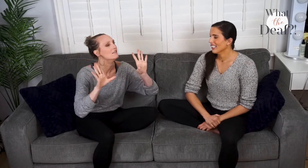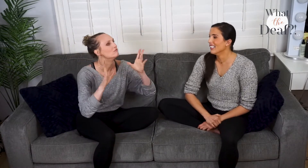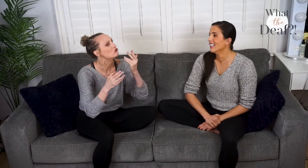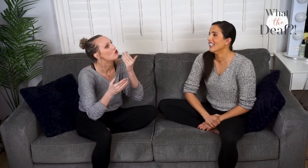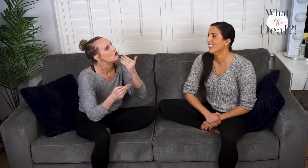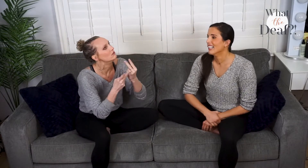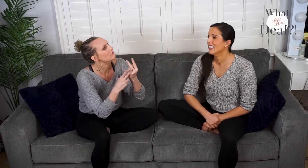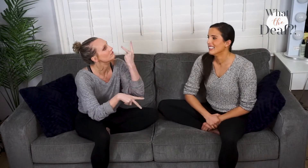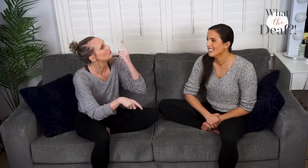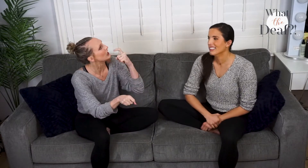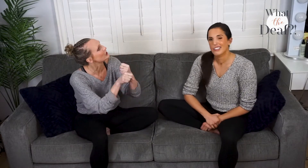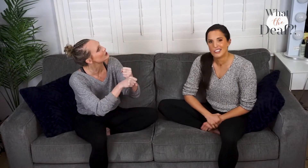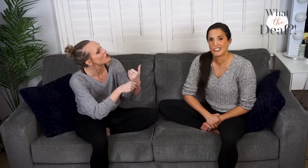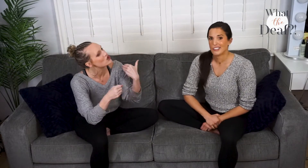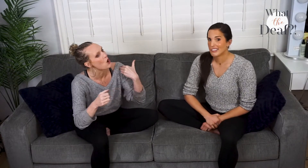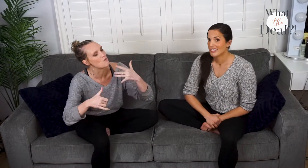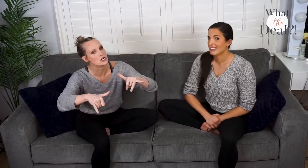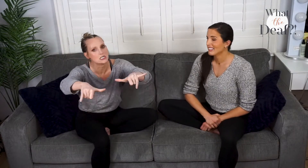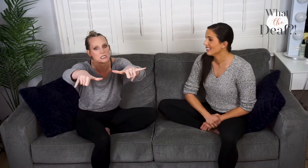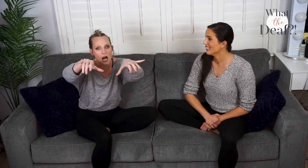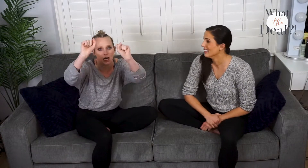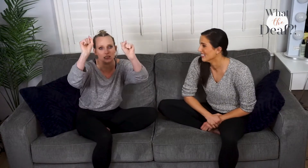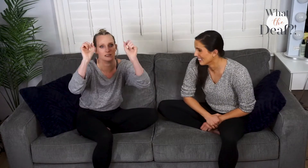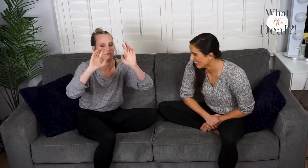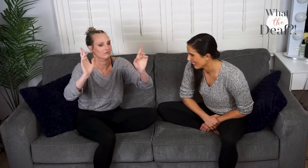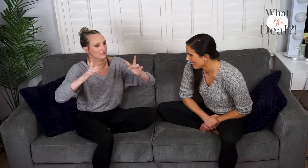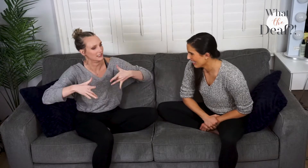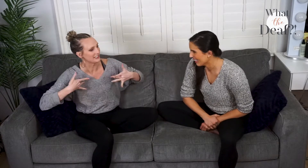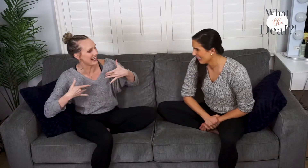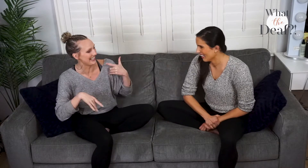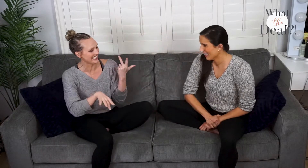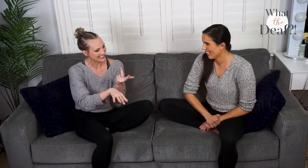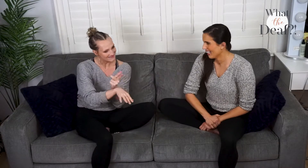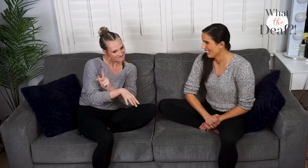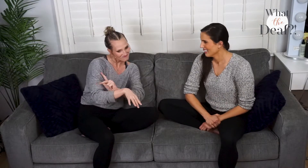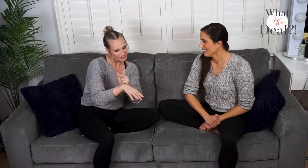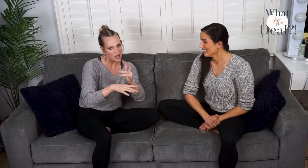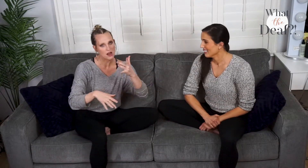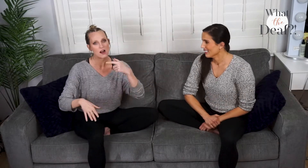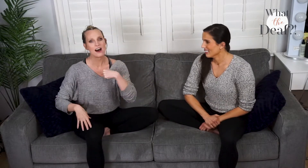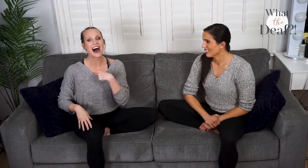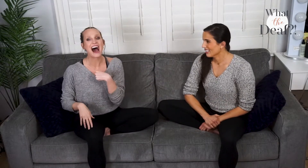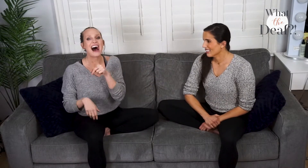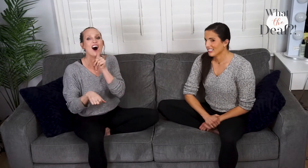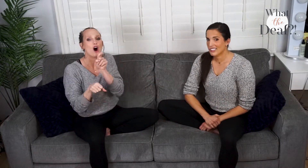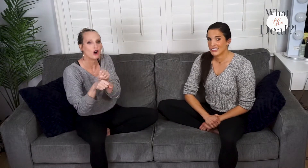We were like, oh, I totally remember this. These were good memories a year ago. This is exactly where we wanna be. Yeah, we were excited.